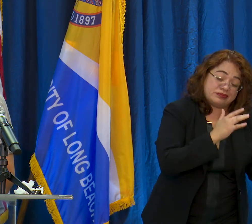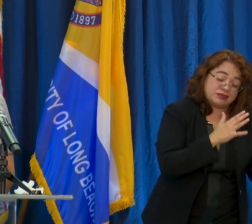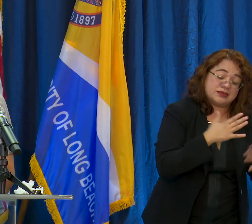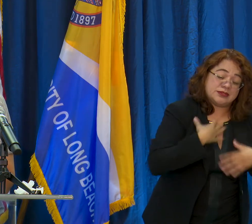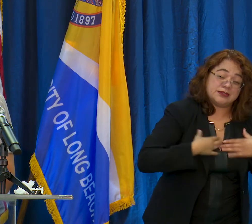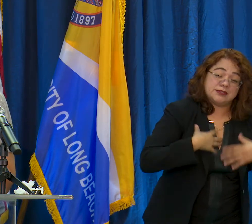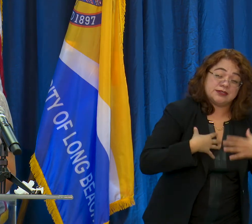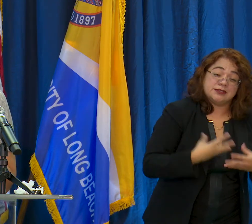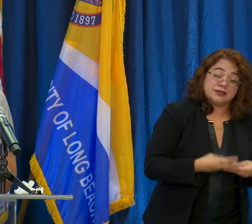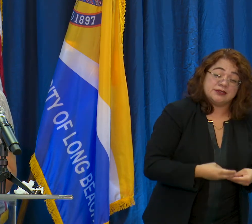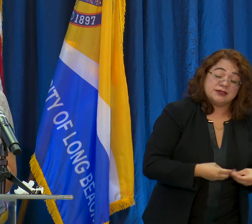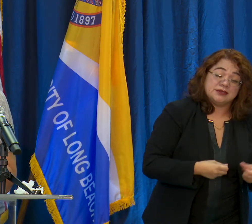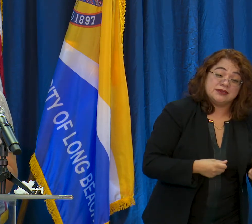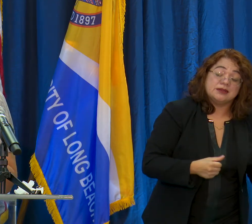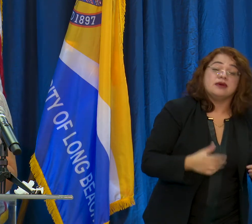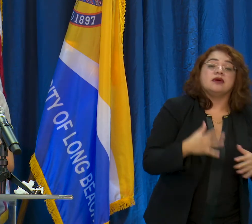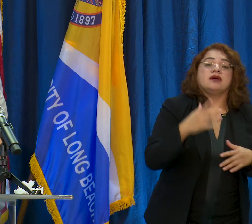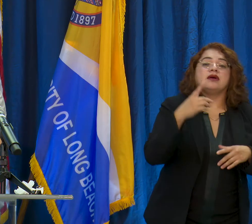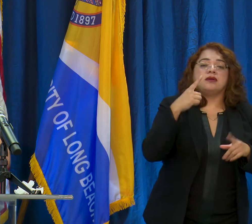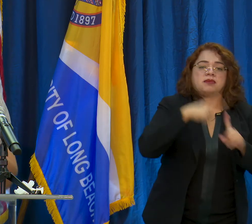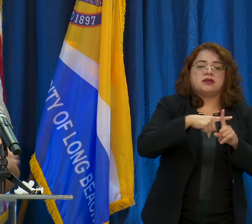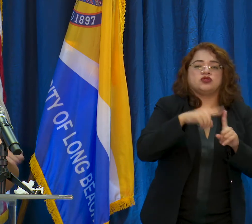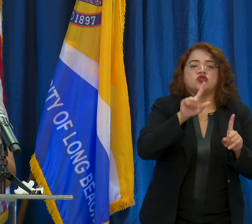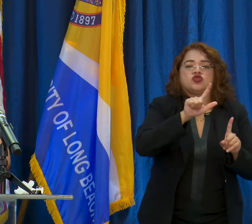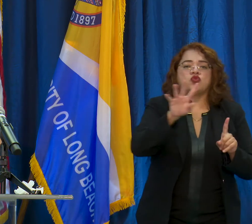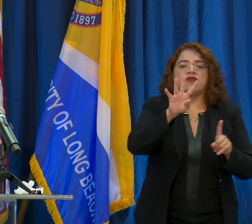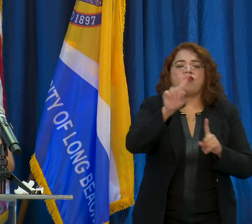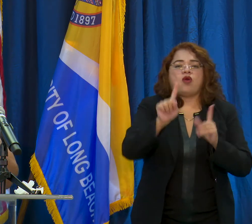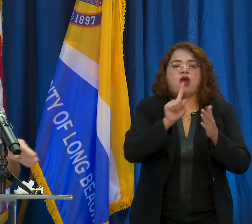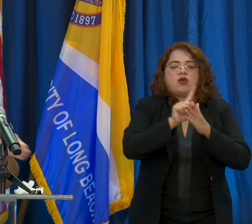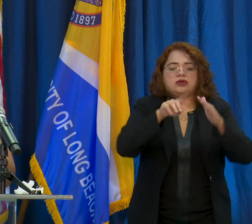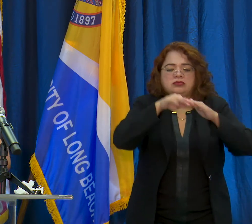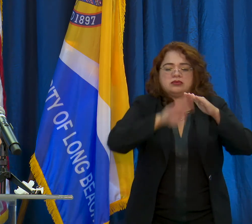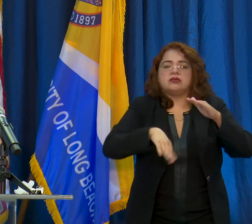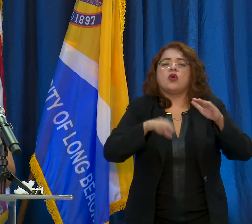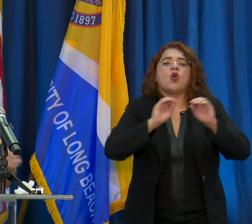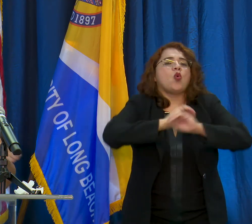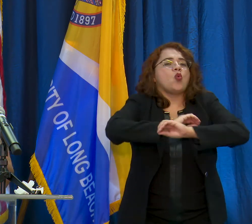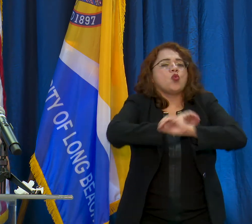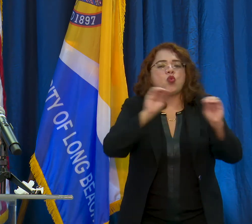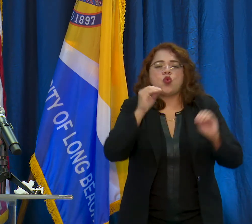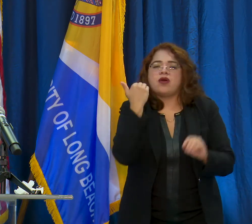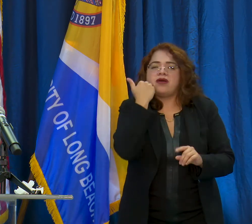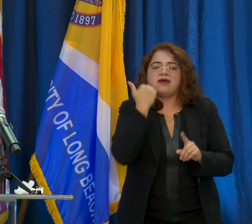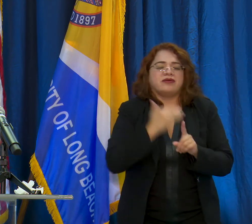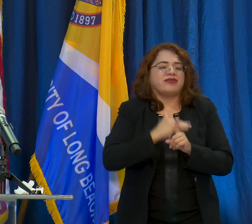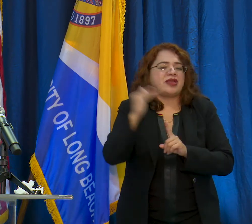why you have to follow that 14 days, because it can take 14 days for you to